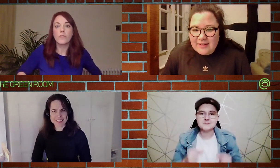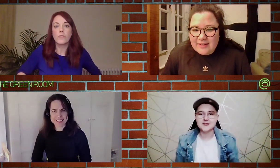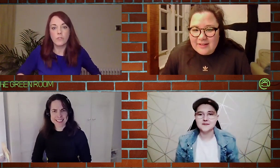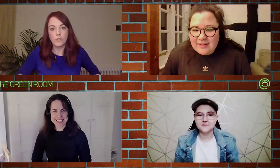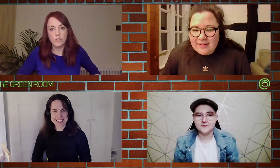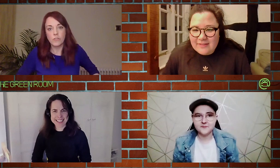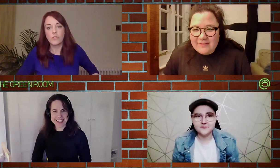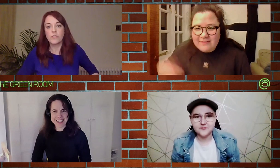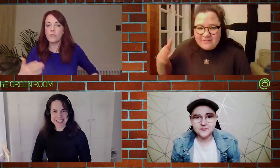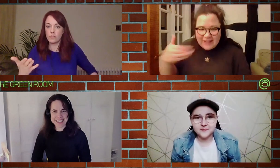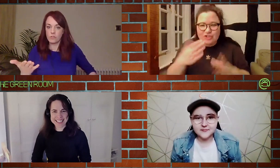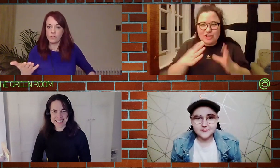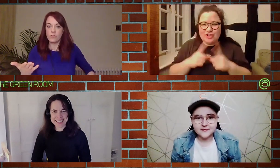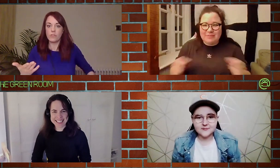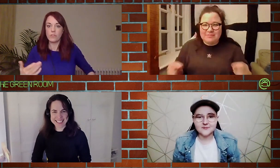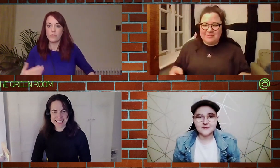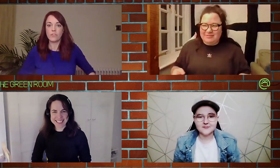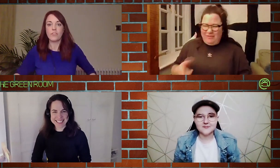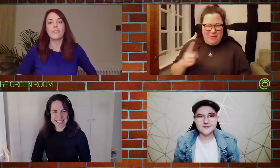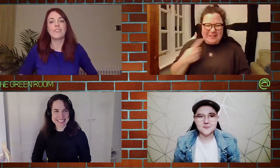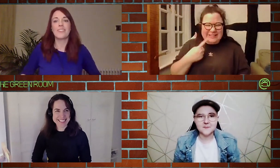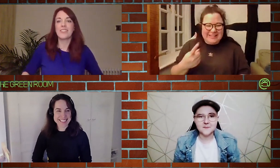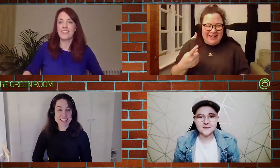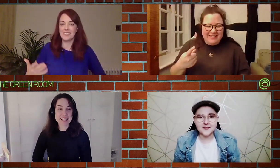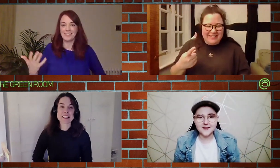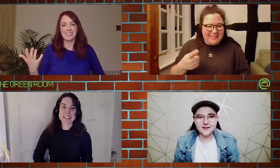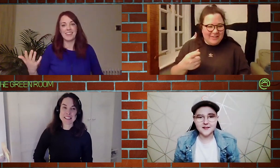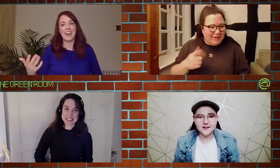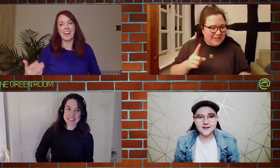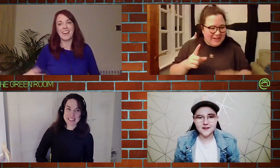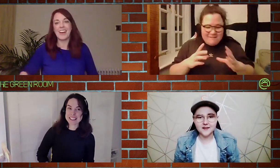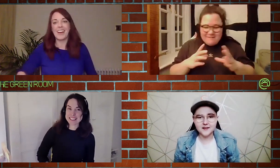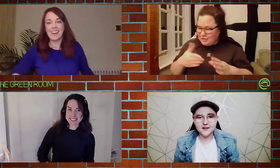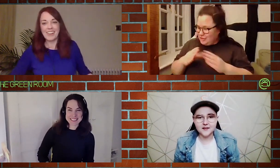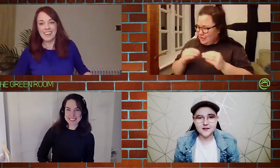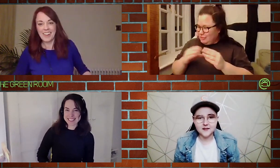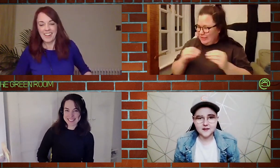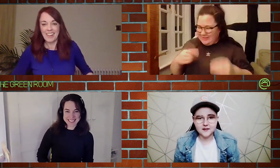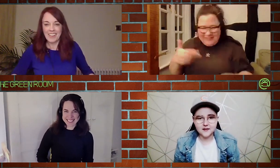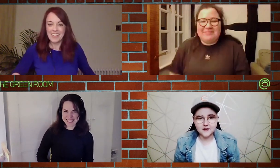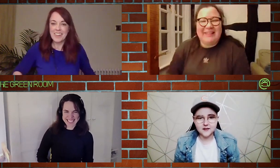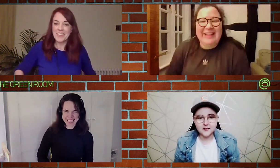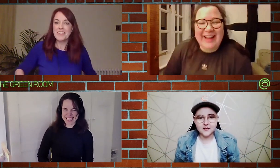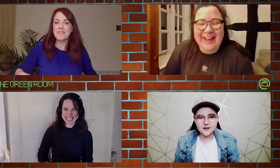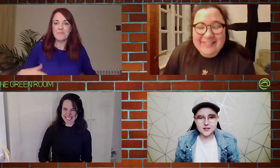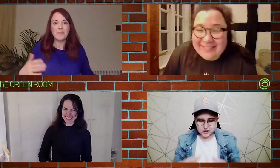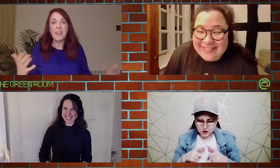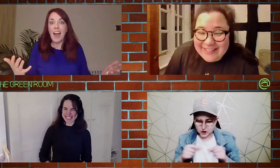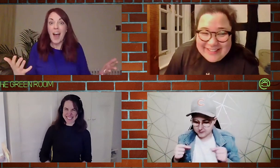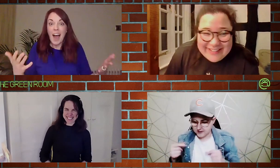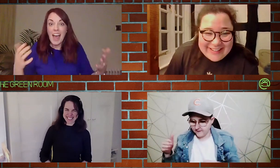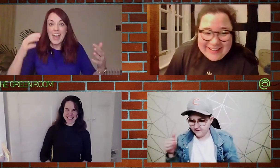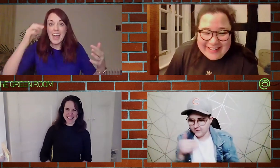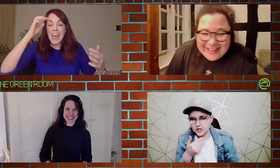Fish and chips. BW: Fish and chips? What? Who says the other way? Oh anyway!